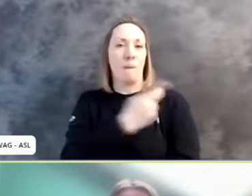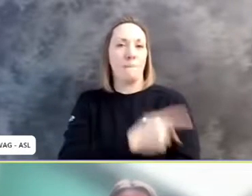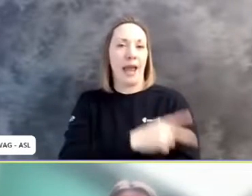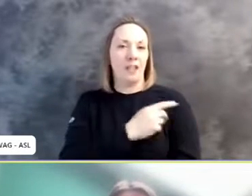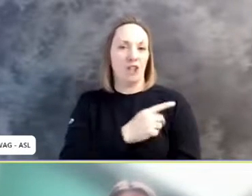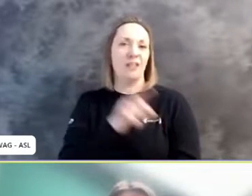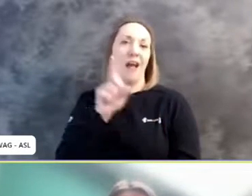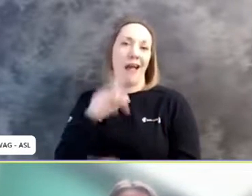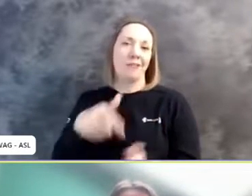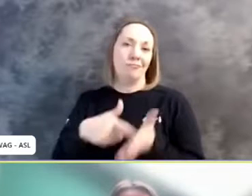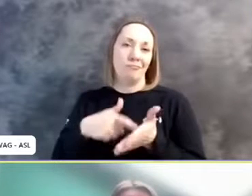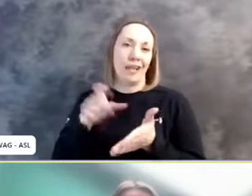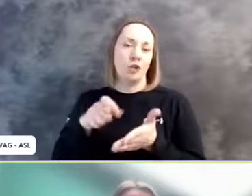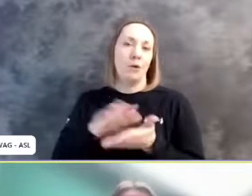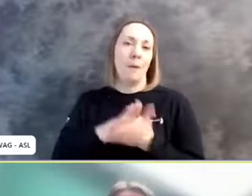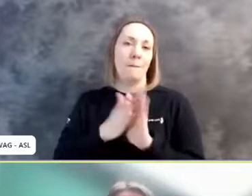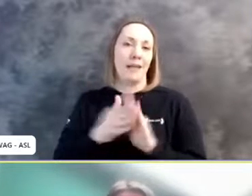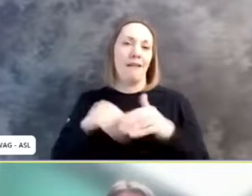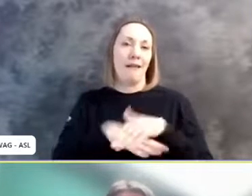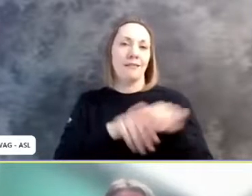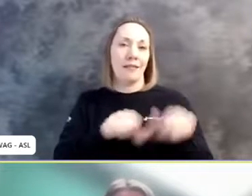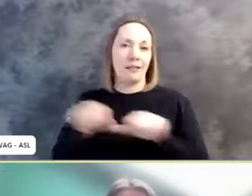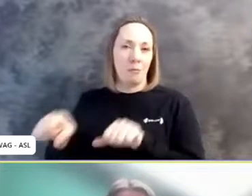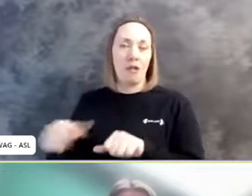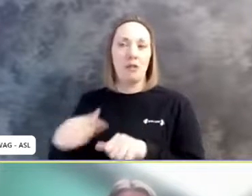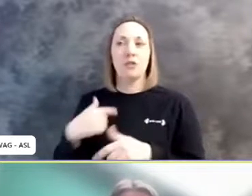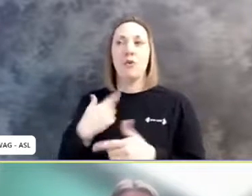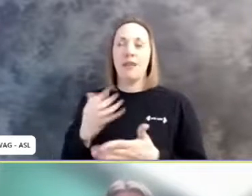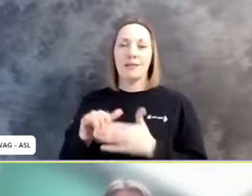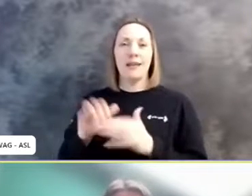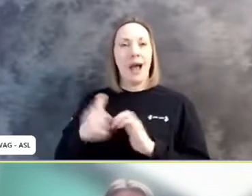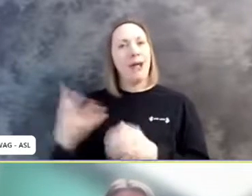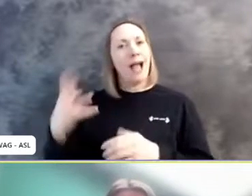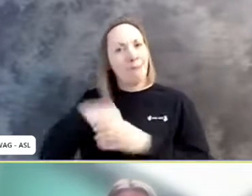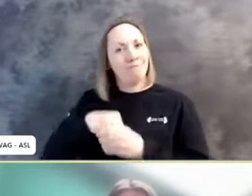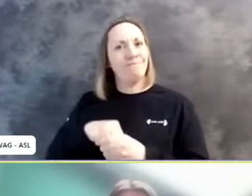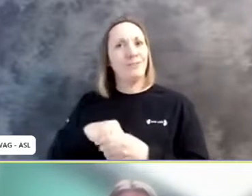ethical and to be used in a way that is say furcations,